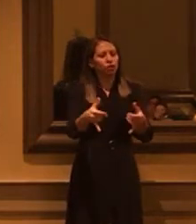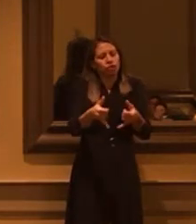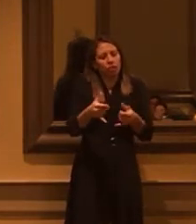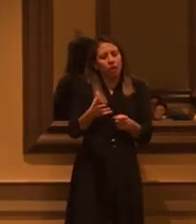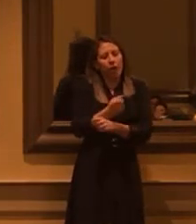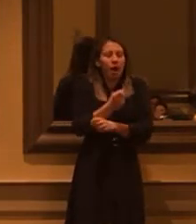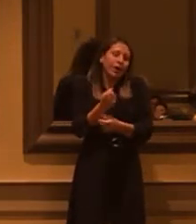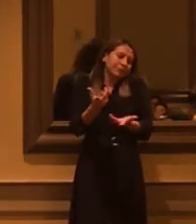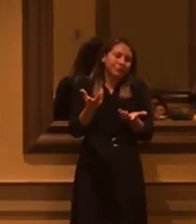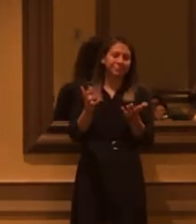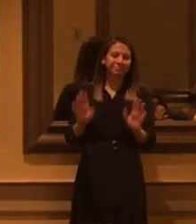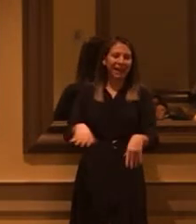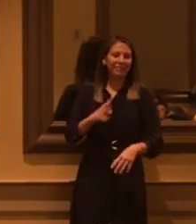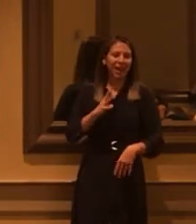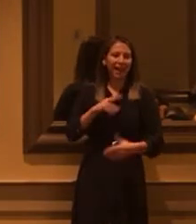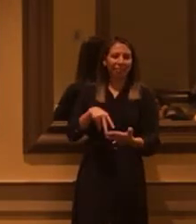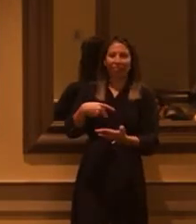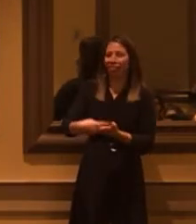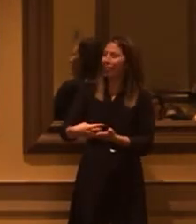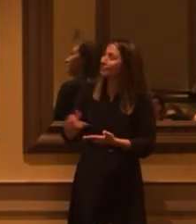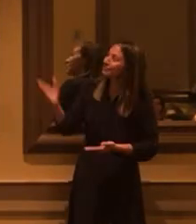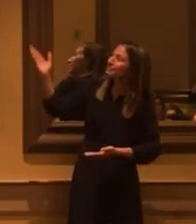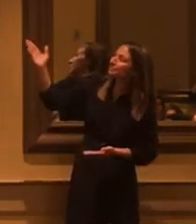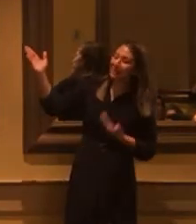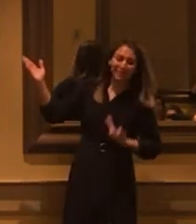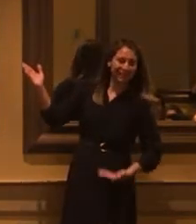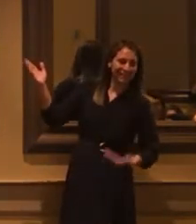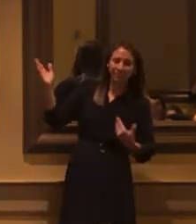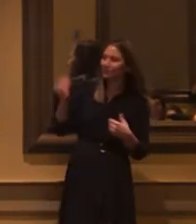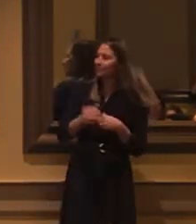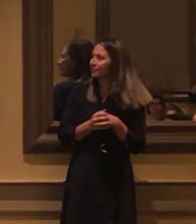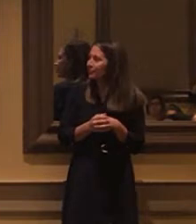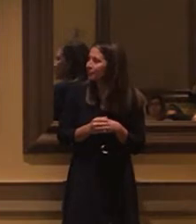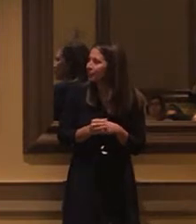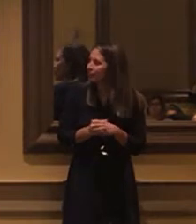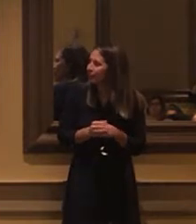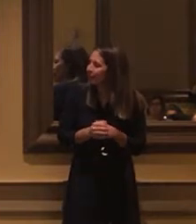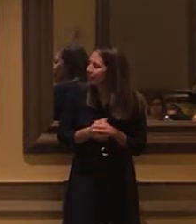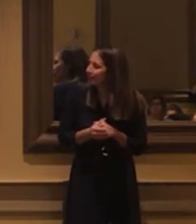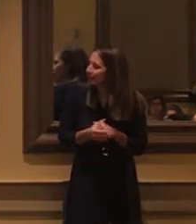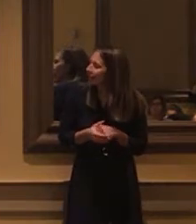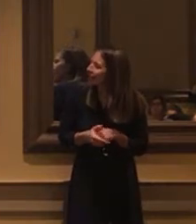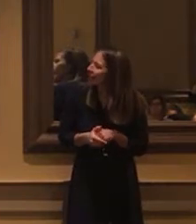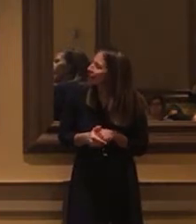Yeah that's me.